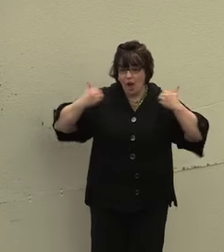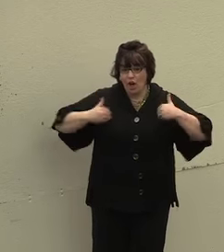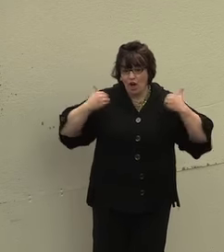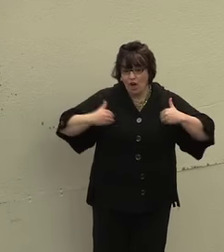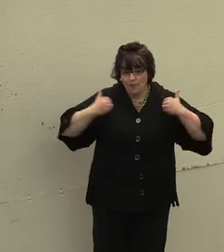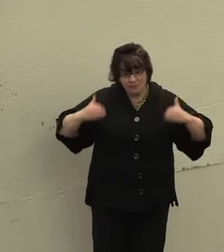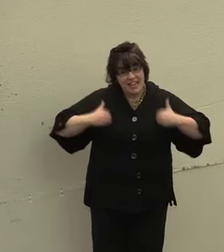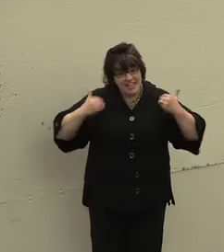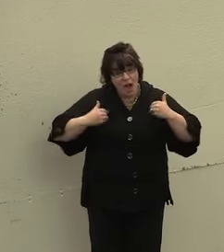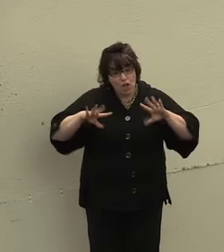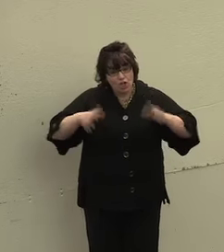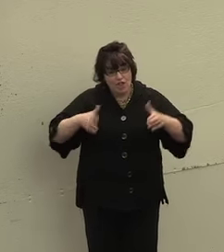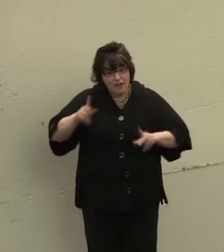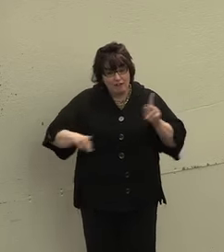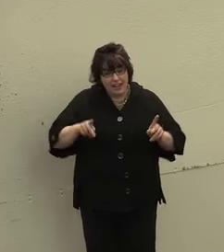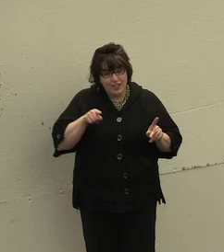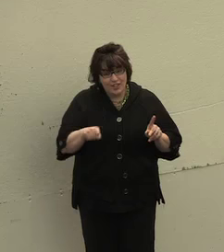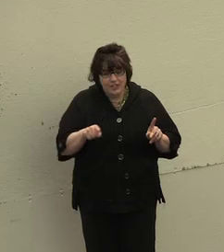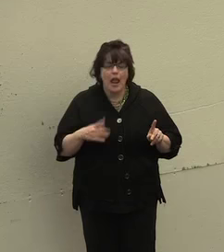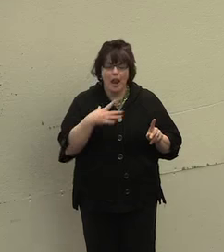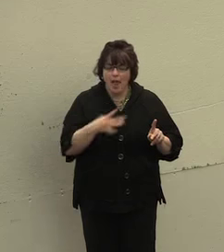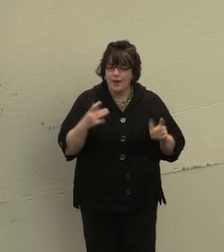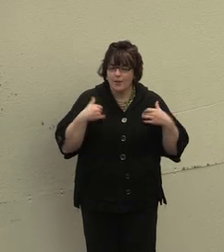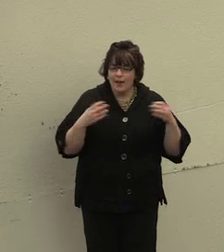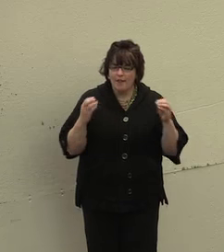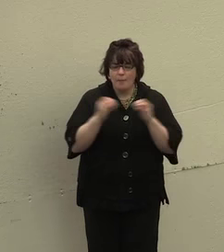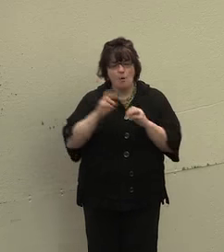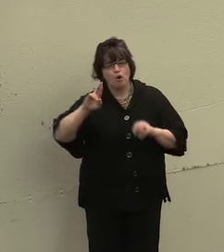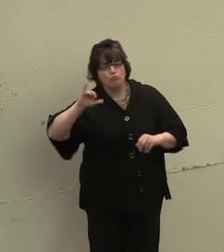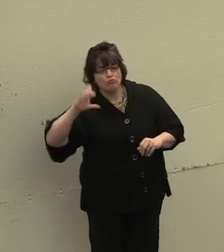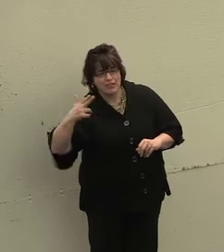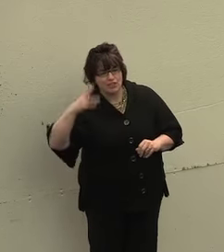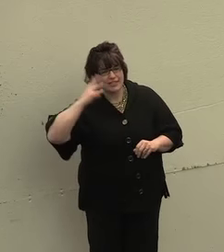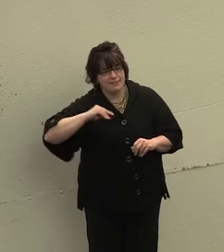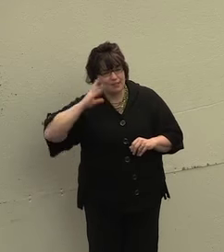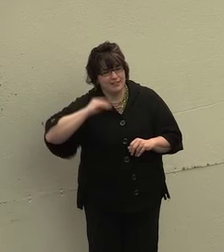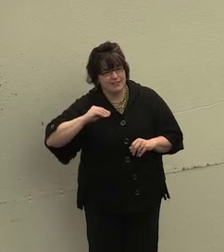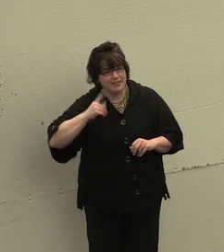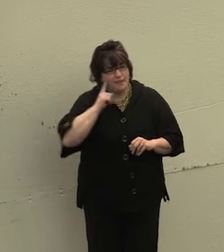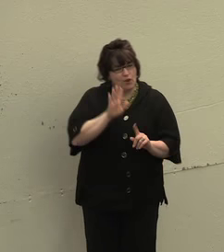to have more rich experience for their daily life.